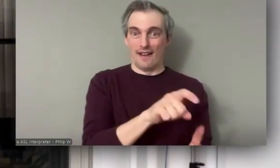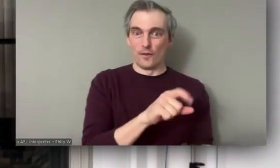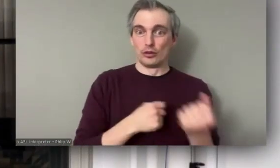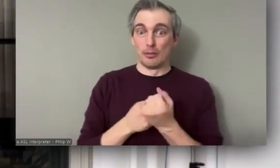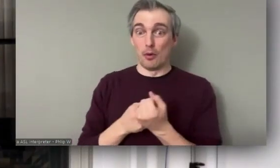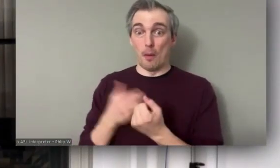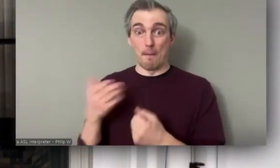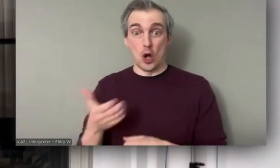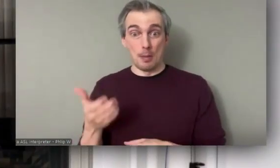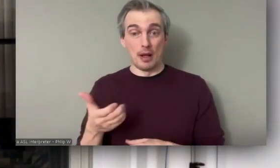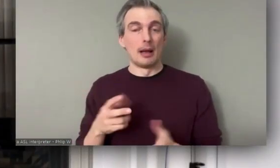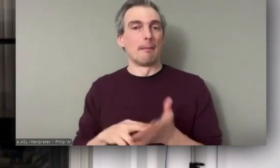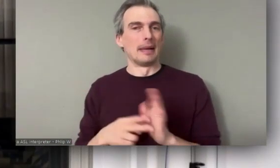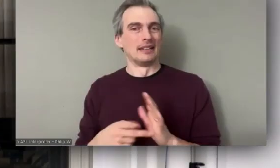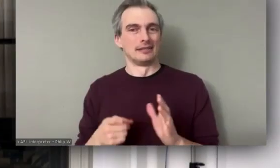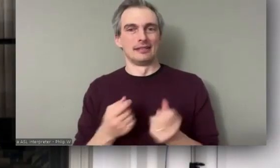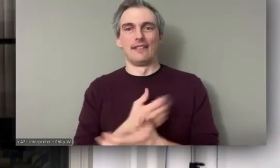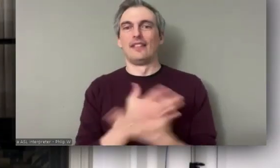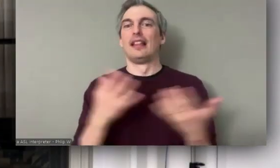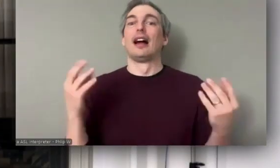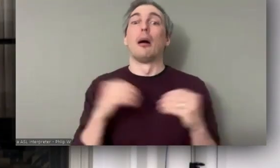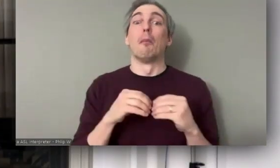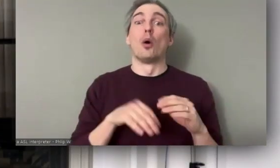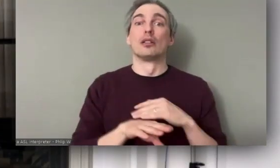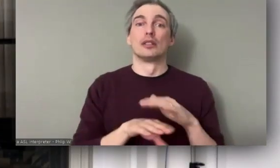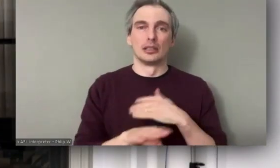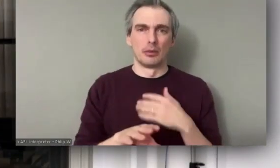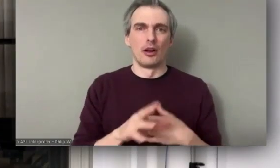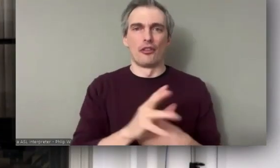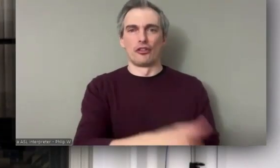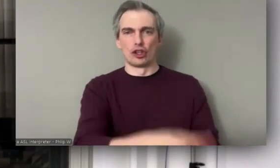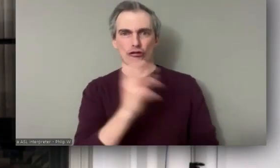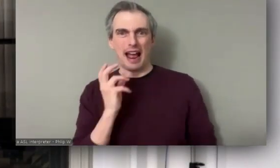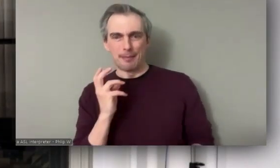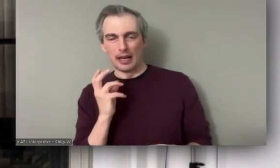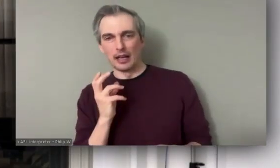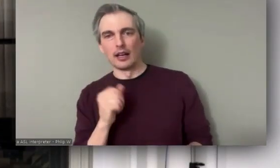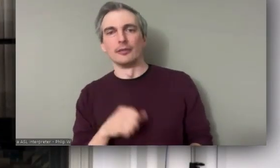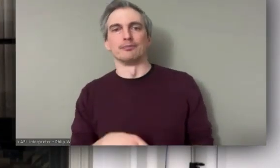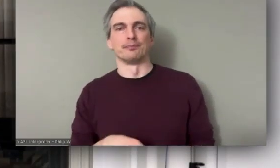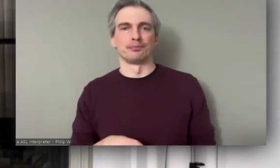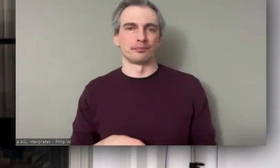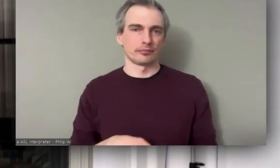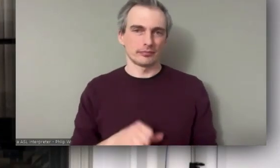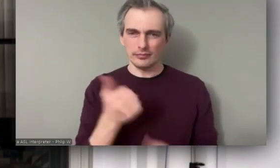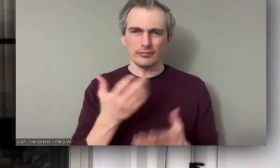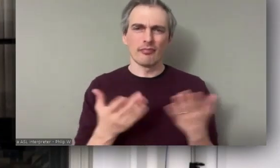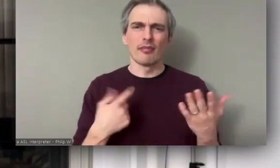The grabbing and some of the things I talked about. The fact that it worked by default is good.